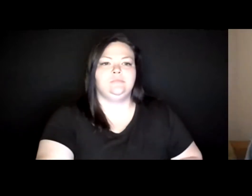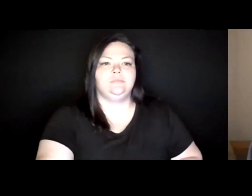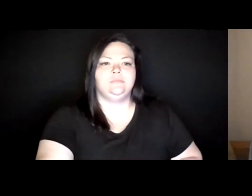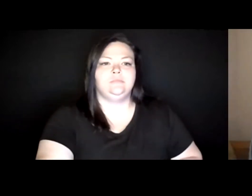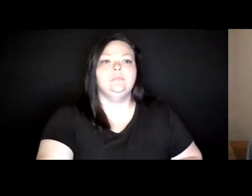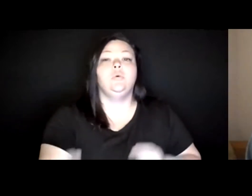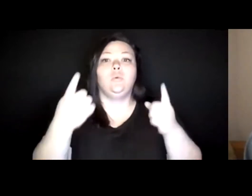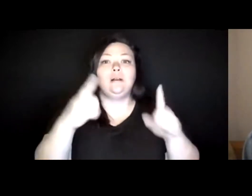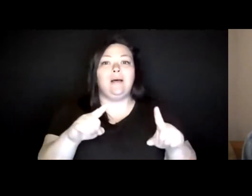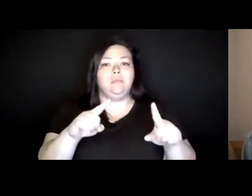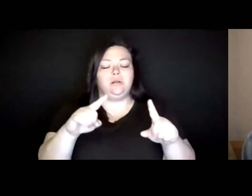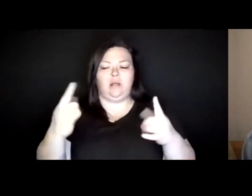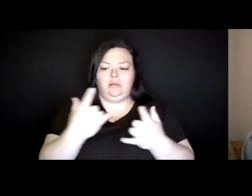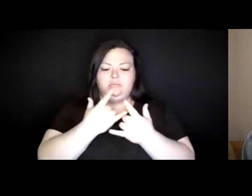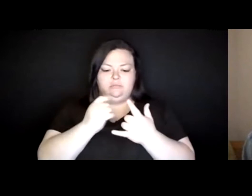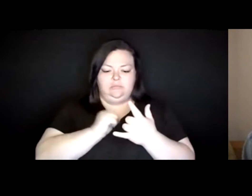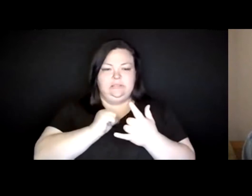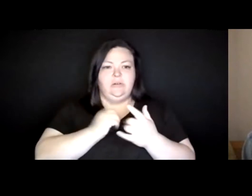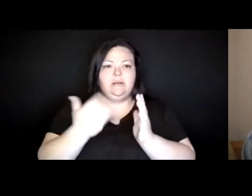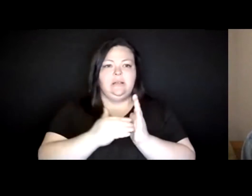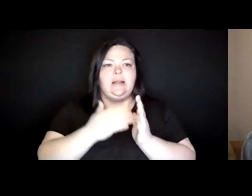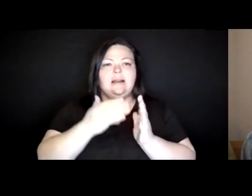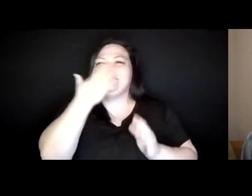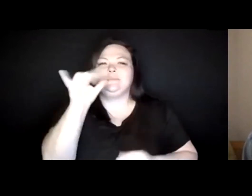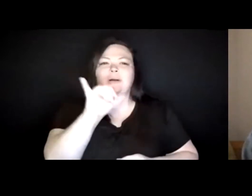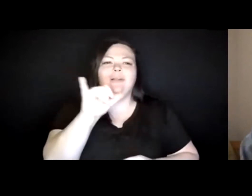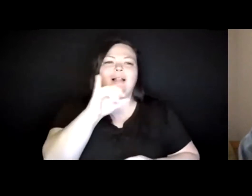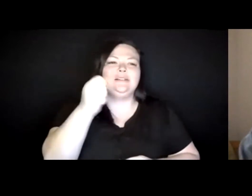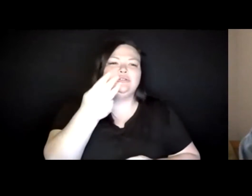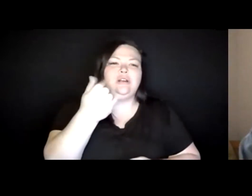When I love myself again/ I’ll smell of jasmine / strong enough to turn heads //